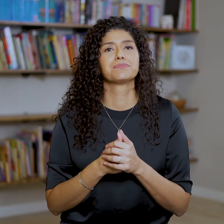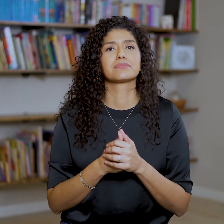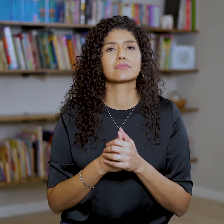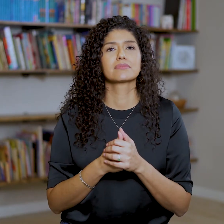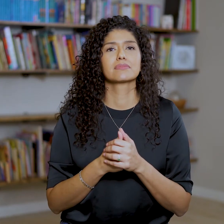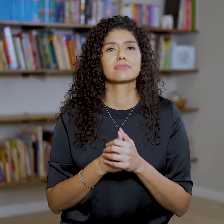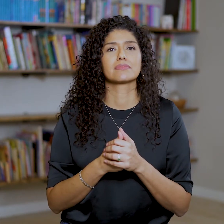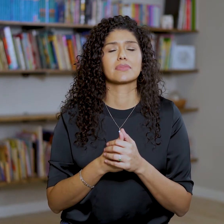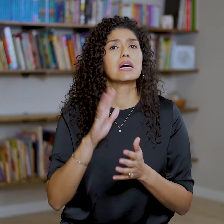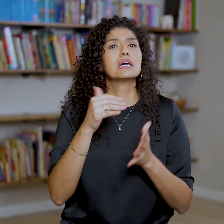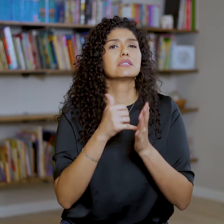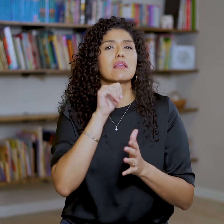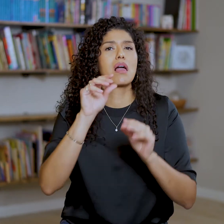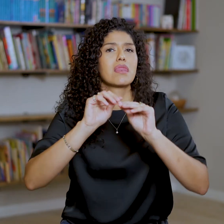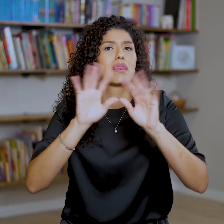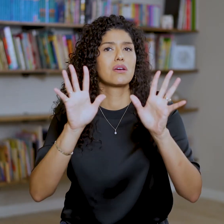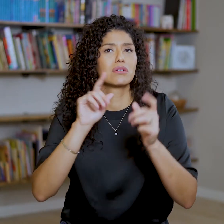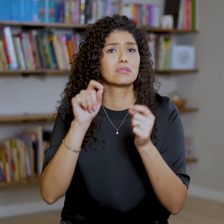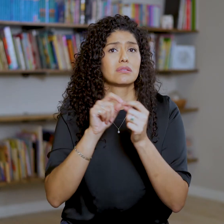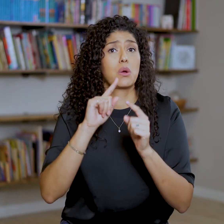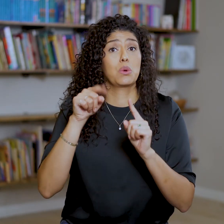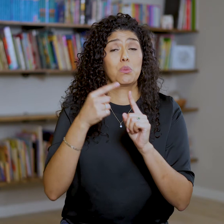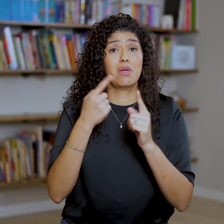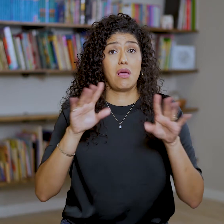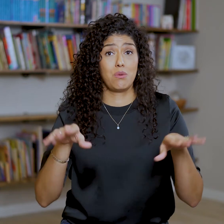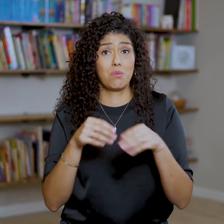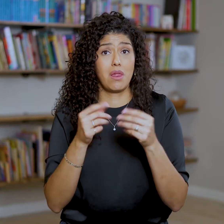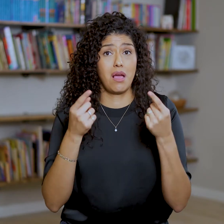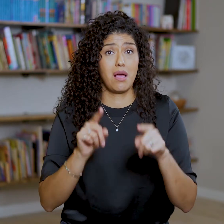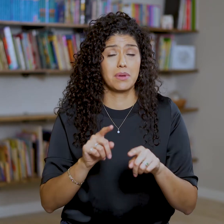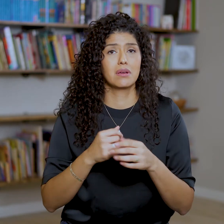It’s unclear exactly when the wedding happens